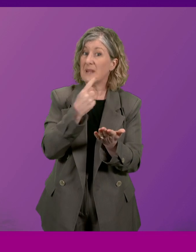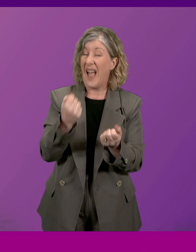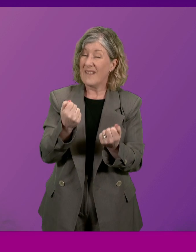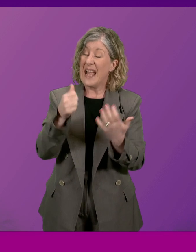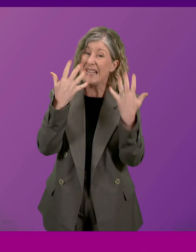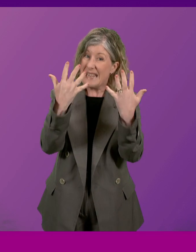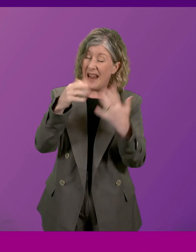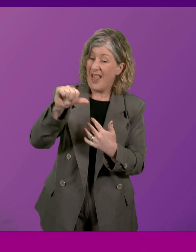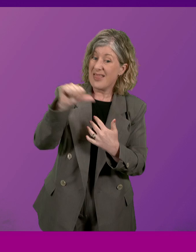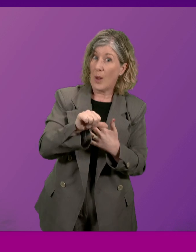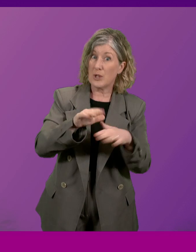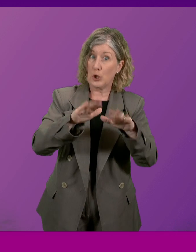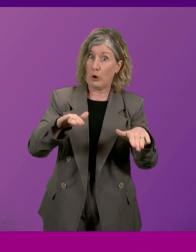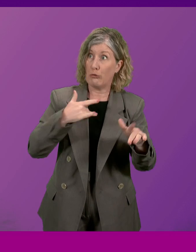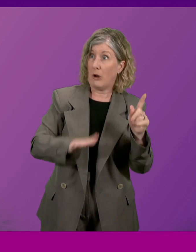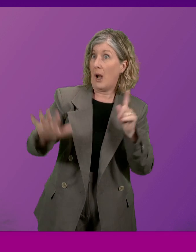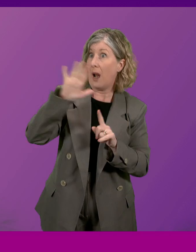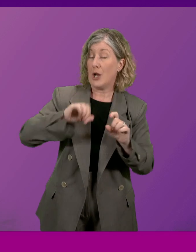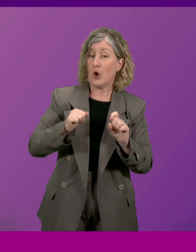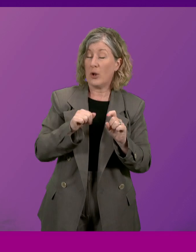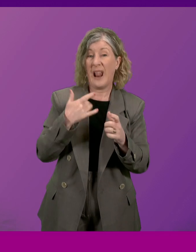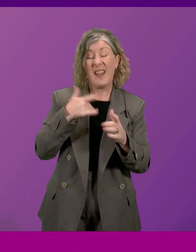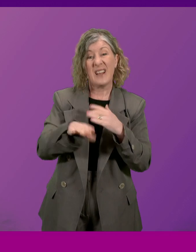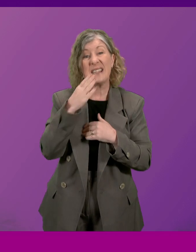in temporary accommodation, which is a record high, but all that the First Minister wants